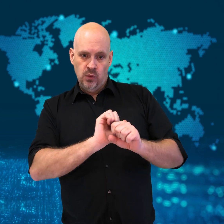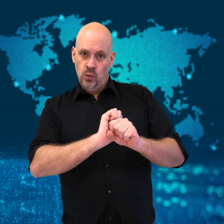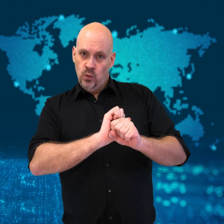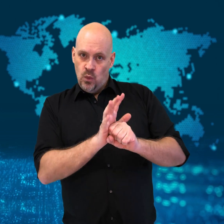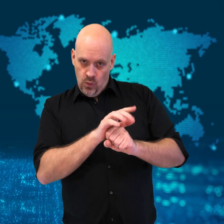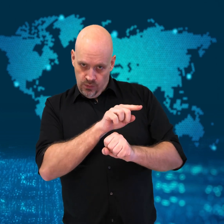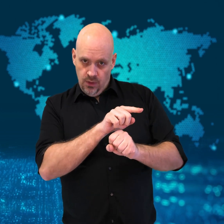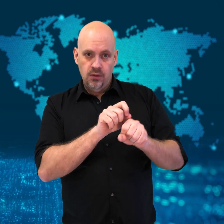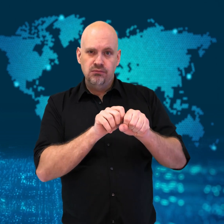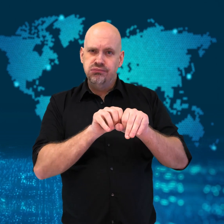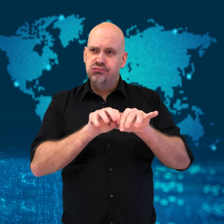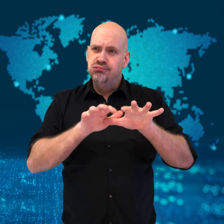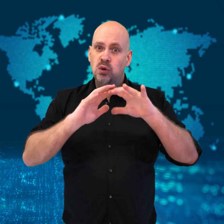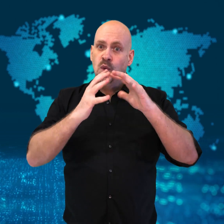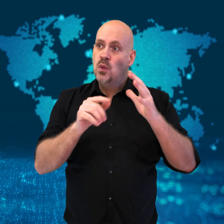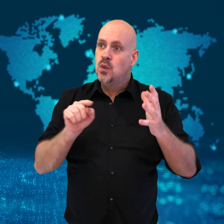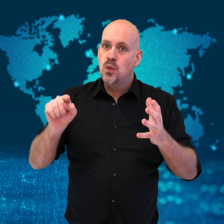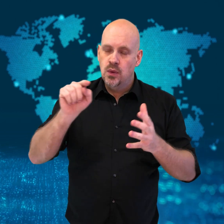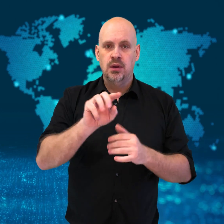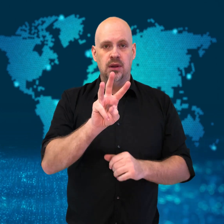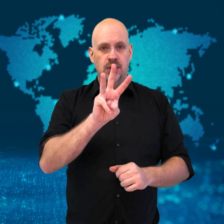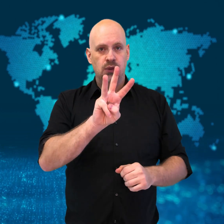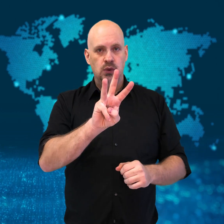over 32 countries.